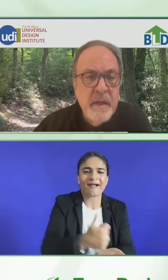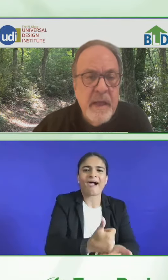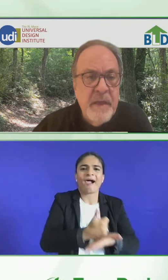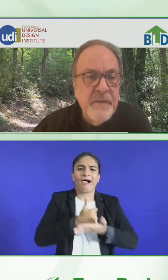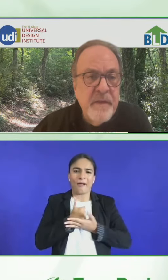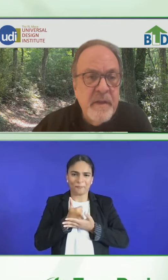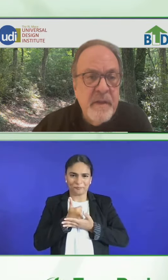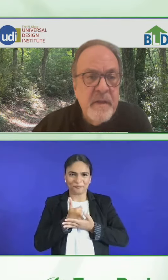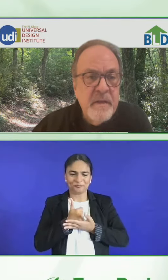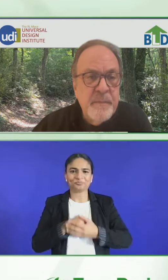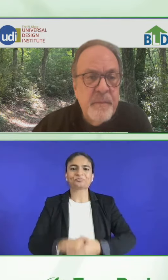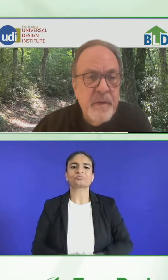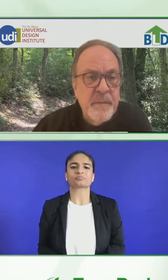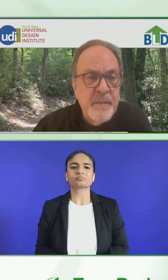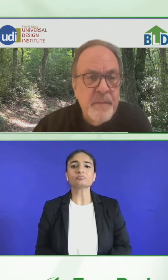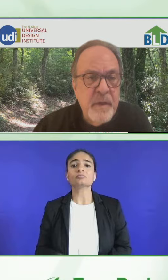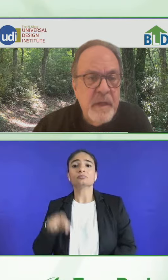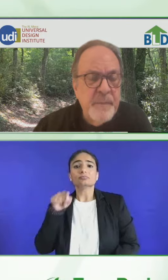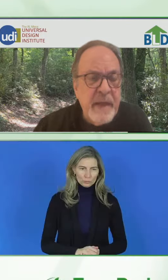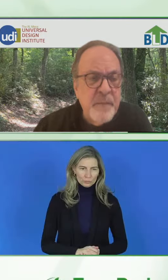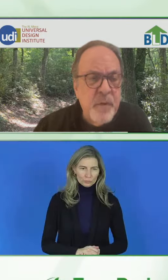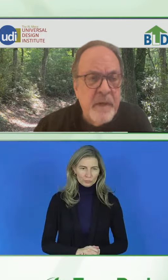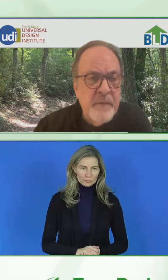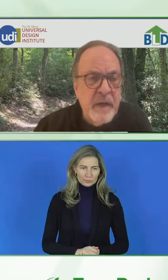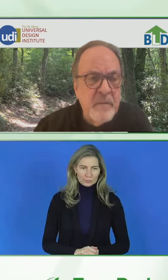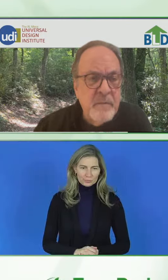And then back upon, there we go.